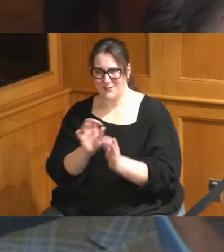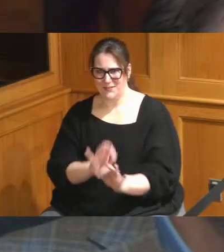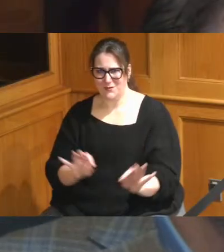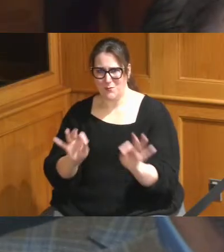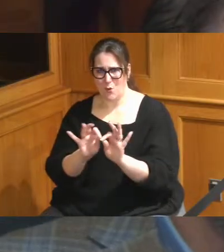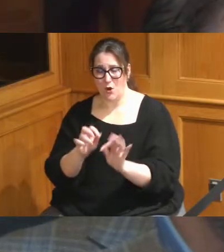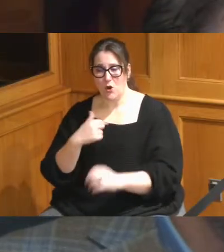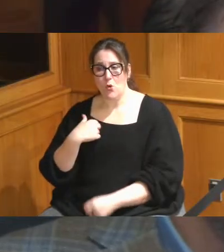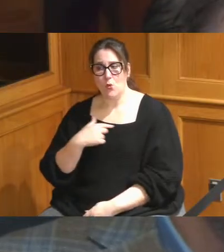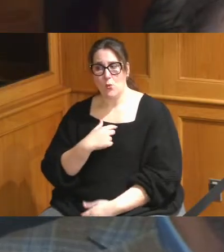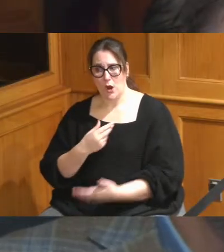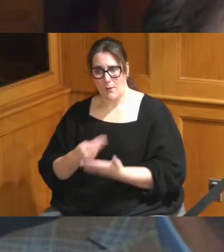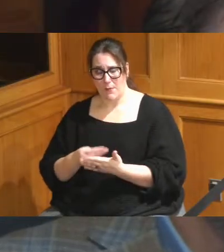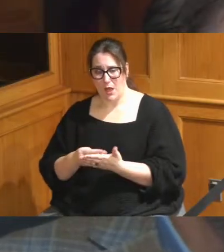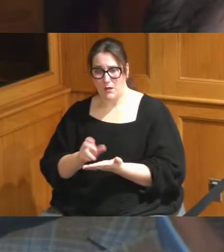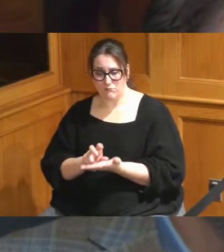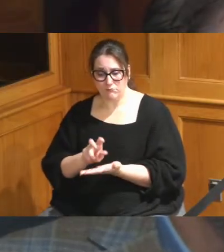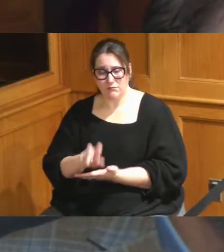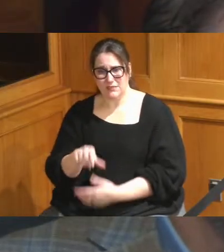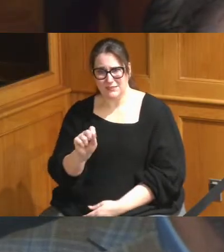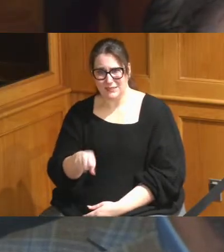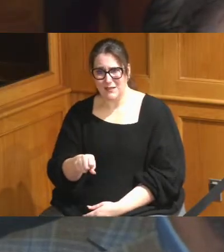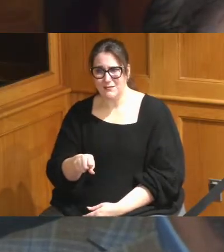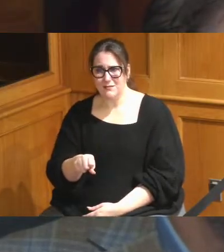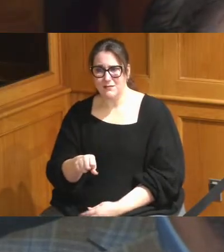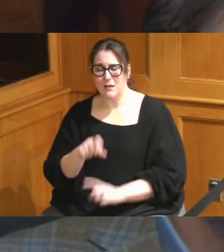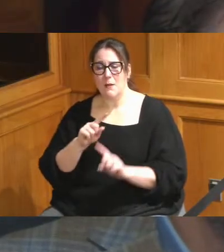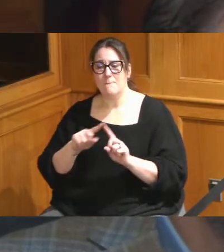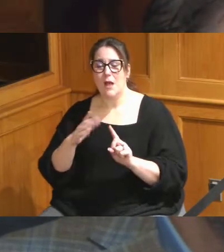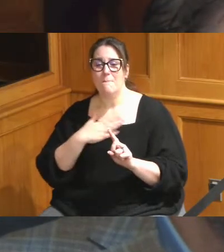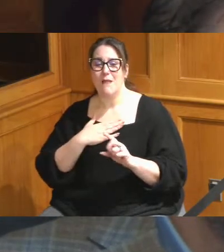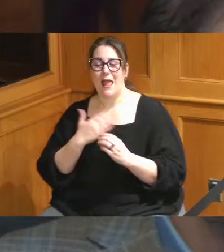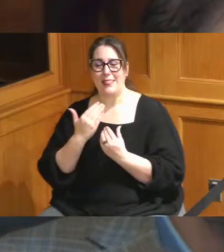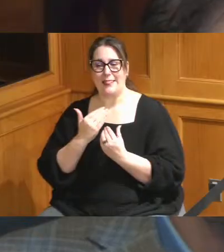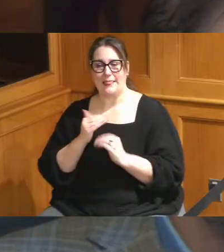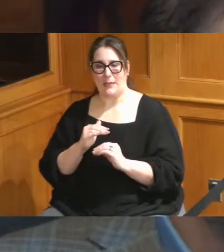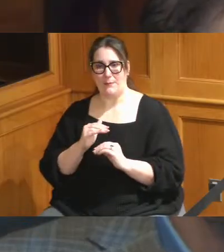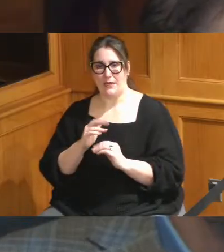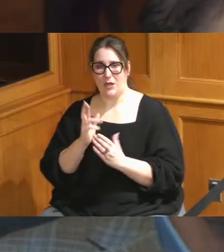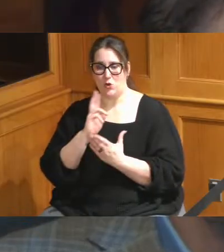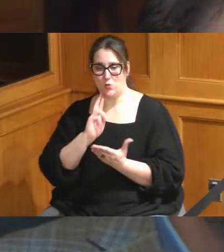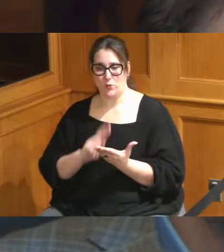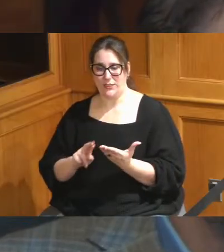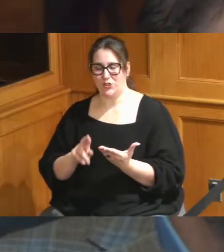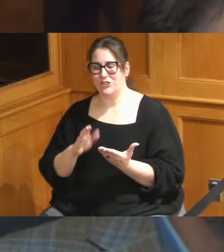lot of money in my limited research. I want to thank Phil. He's trying to bring me up to date